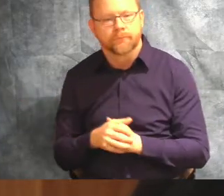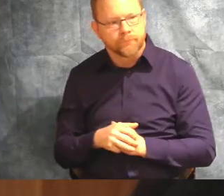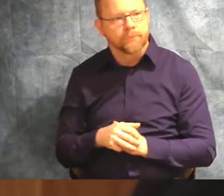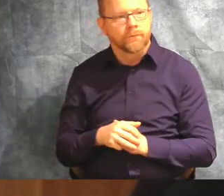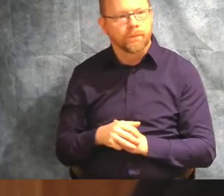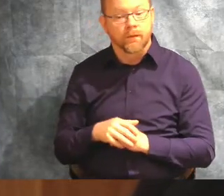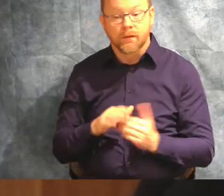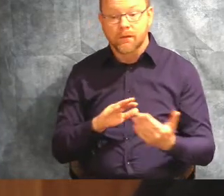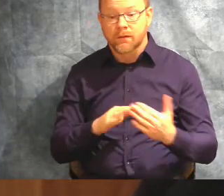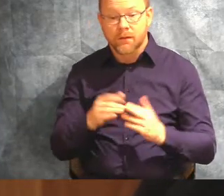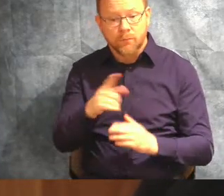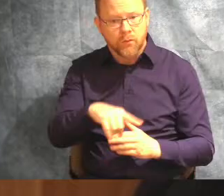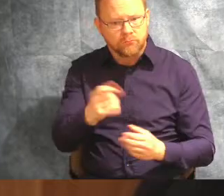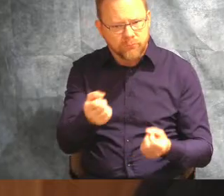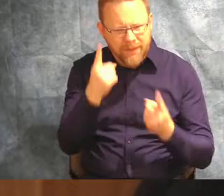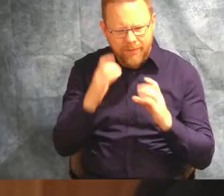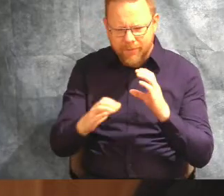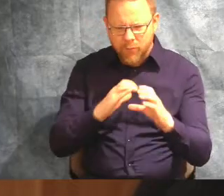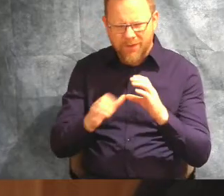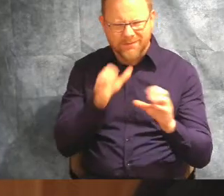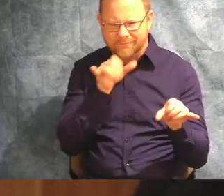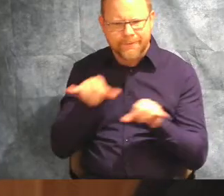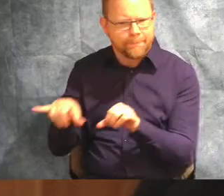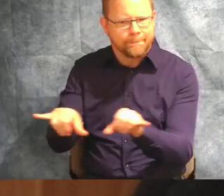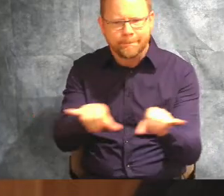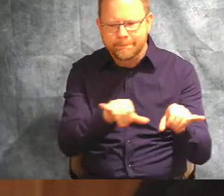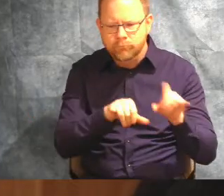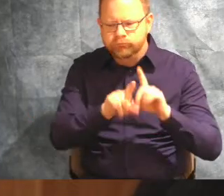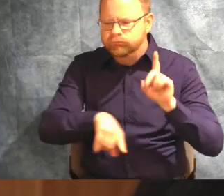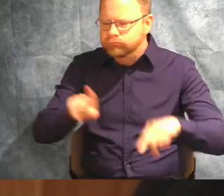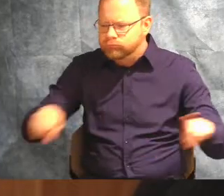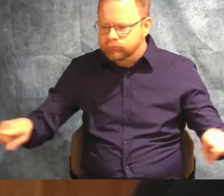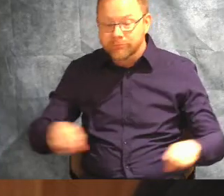communication may look different for every person. Whether someone communicates through speech,